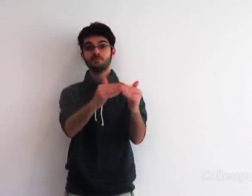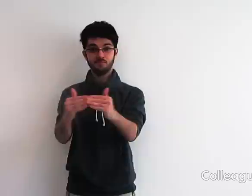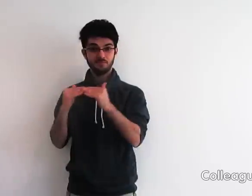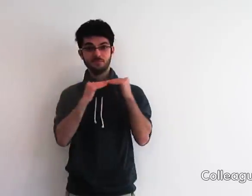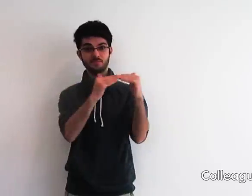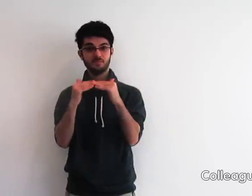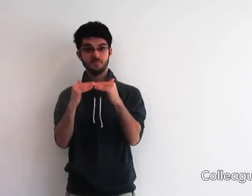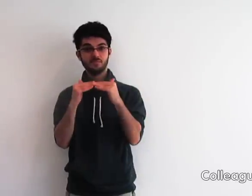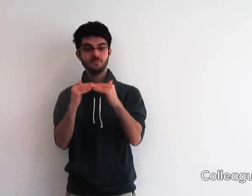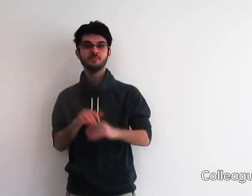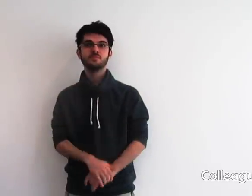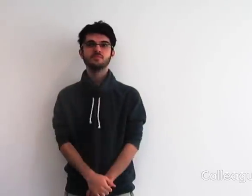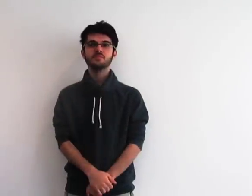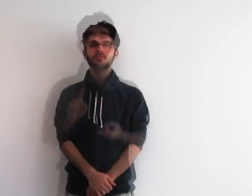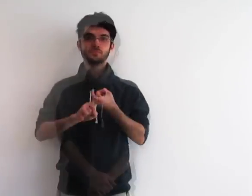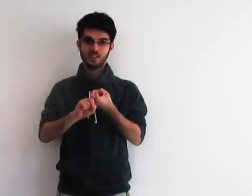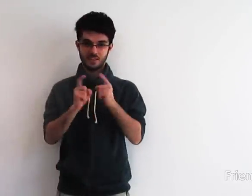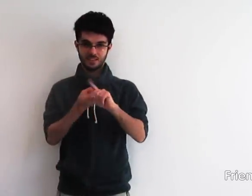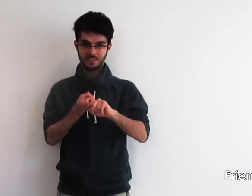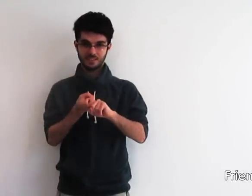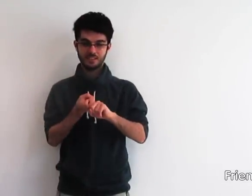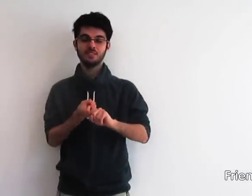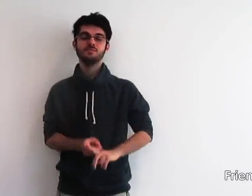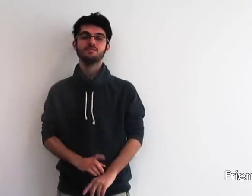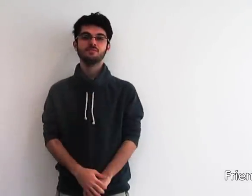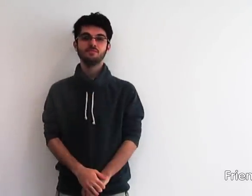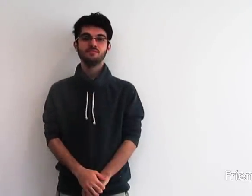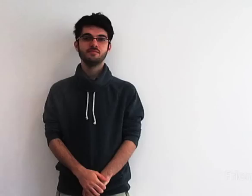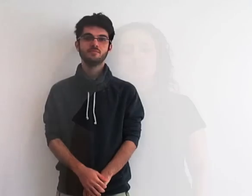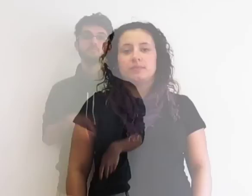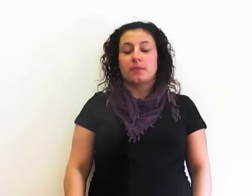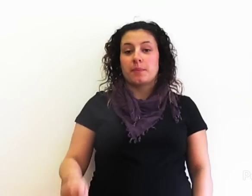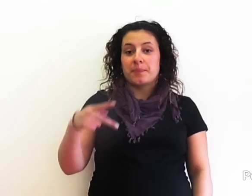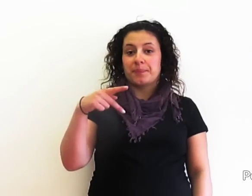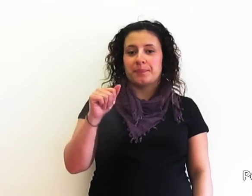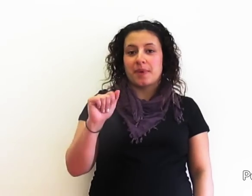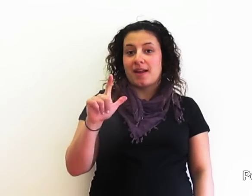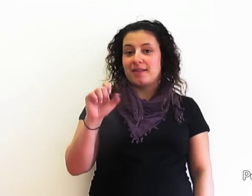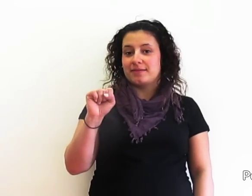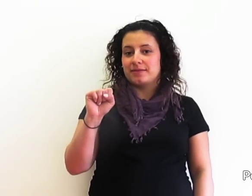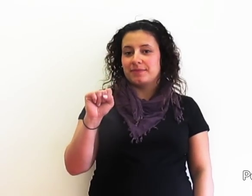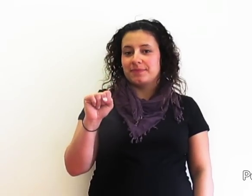COLLEAGUES FRIENDS PALS